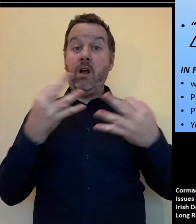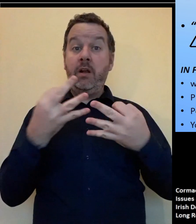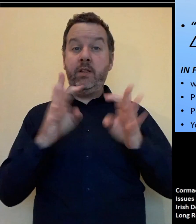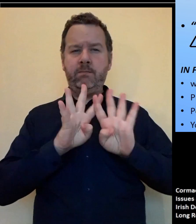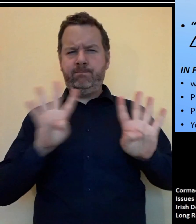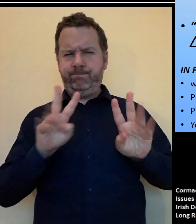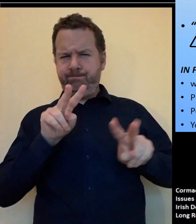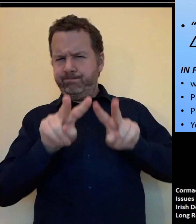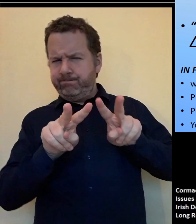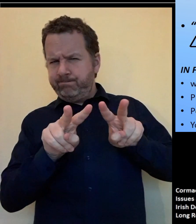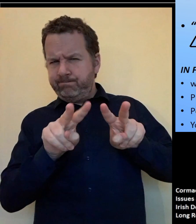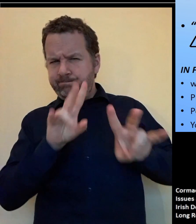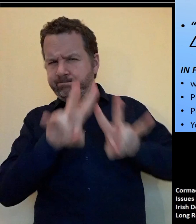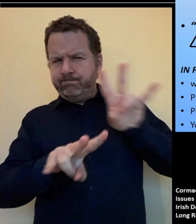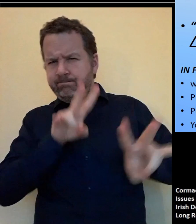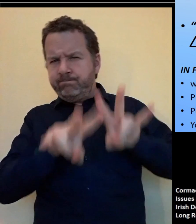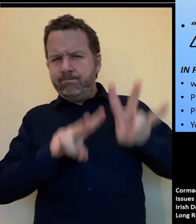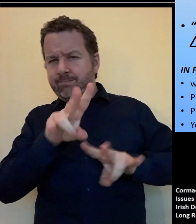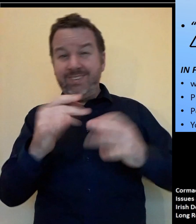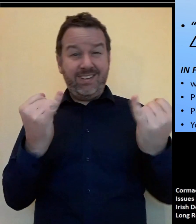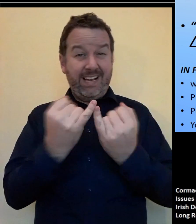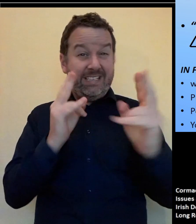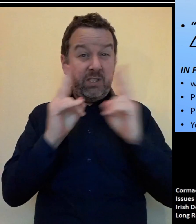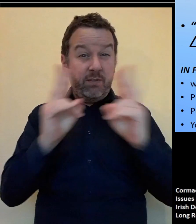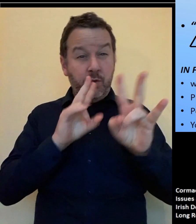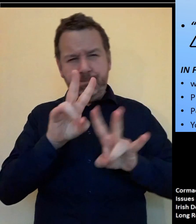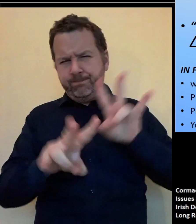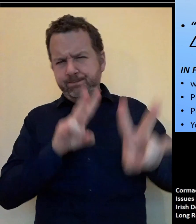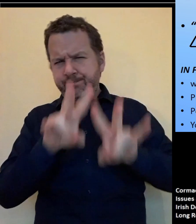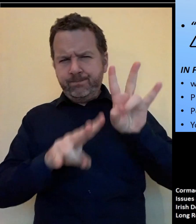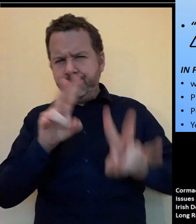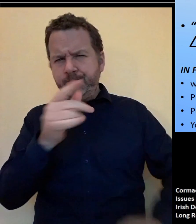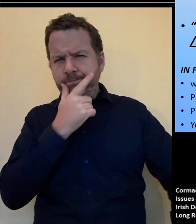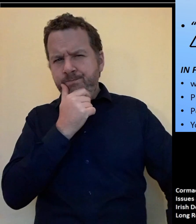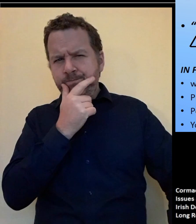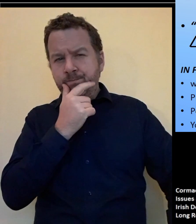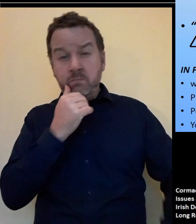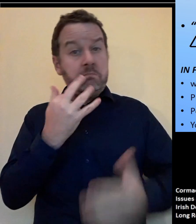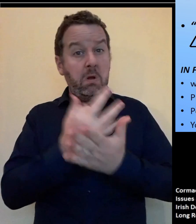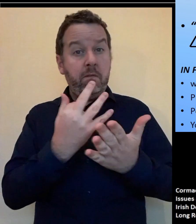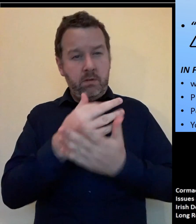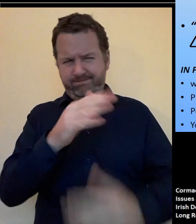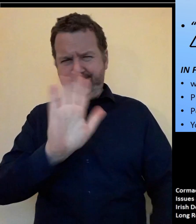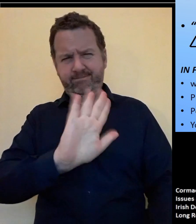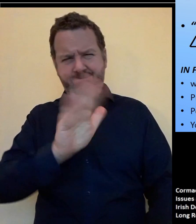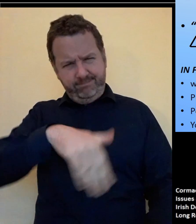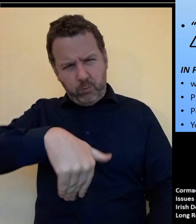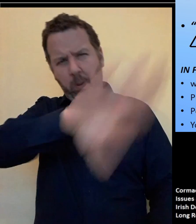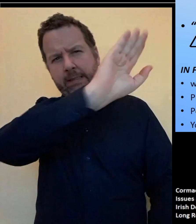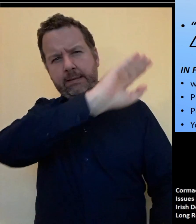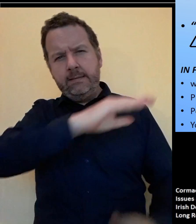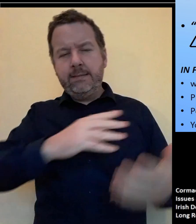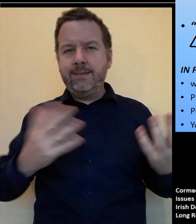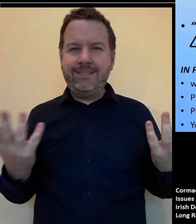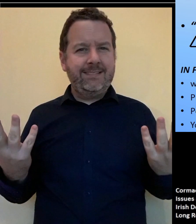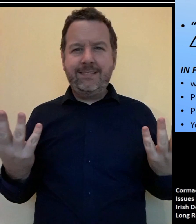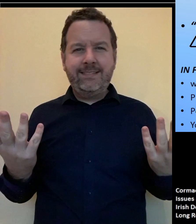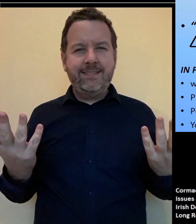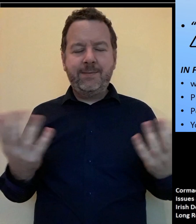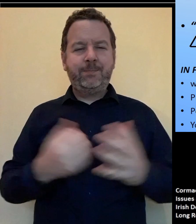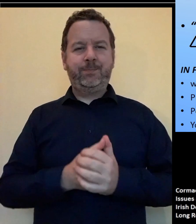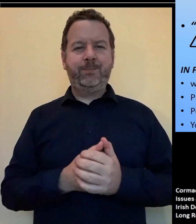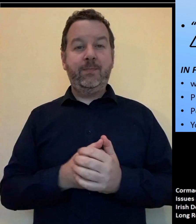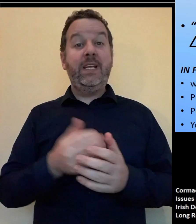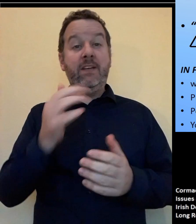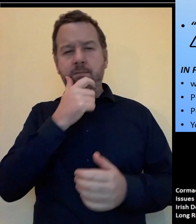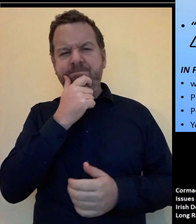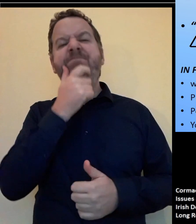The Board of Guardians would quiz you, almost like an interview, and people were often turned away.